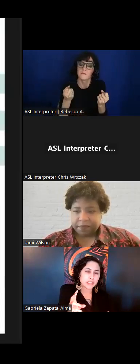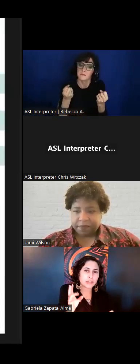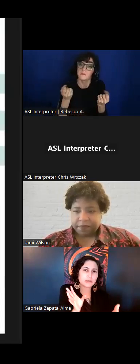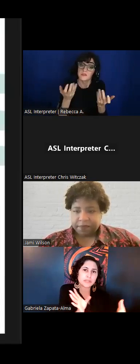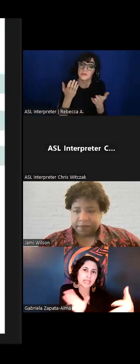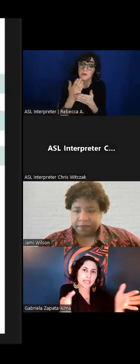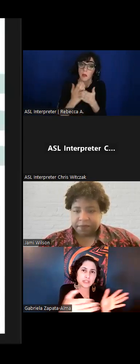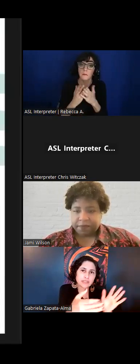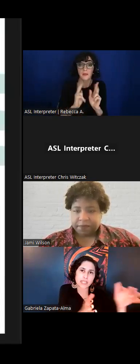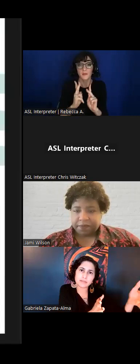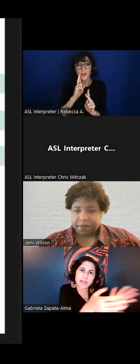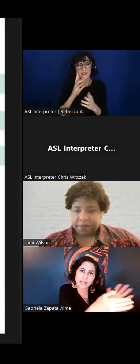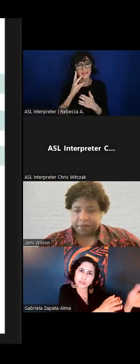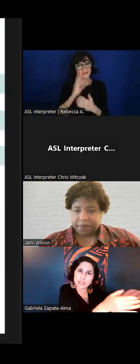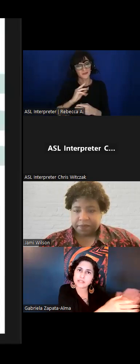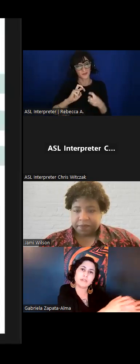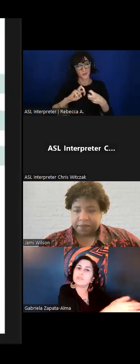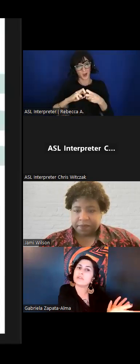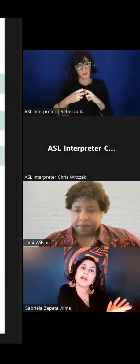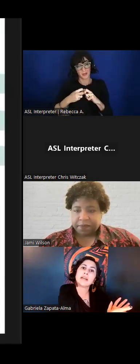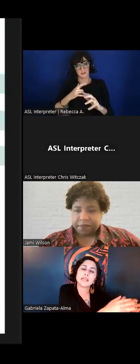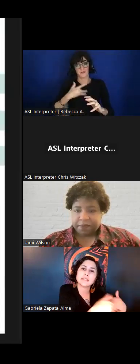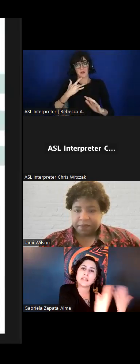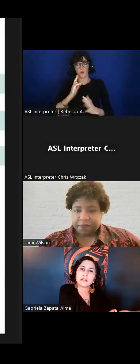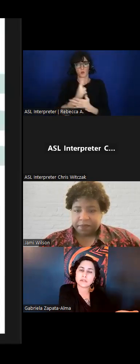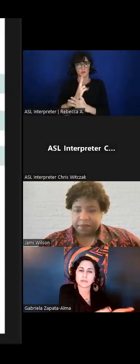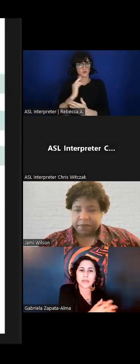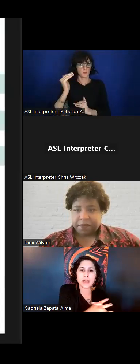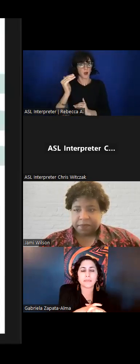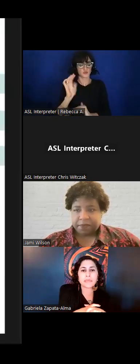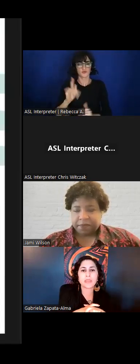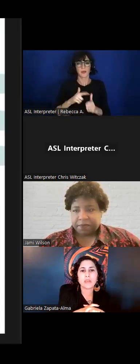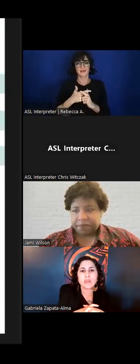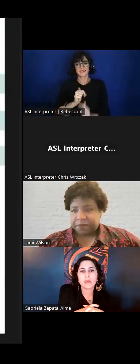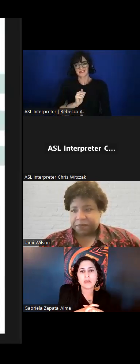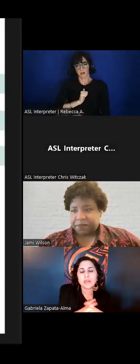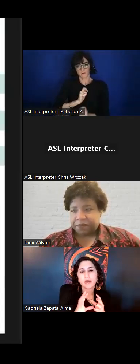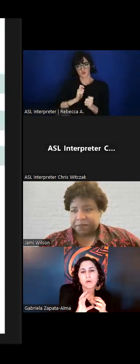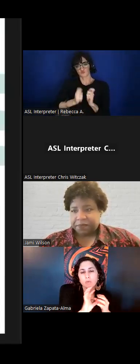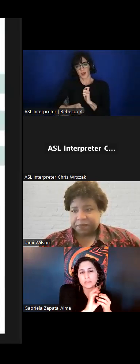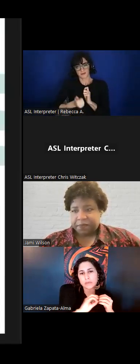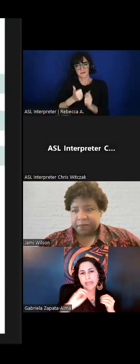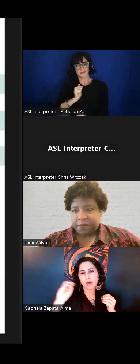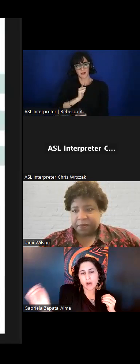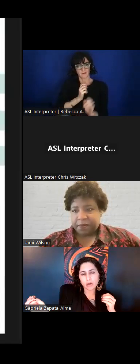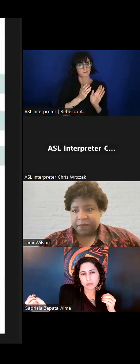to use and then just kind of naturally self-correct as they learn from that. Now once we get all